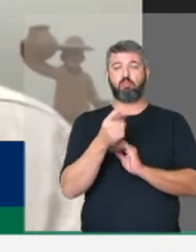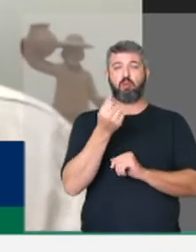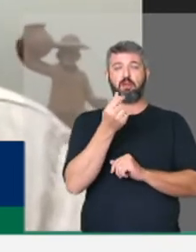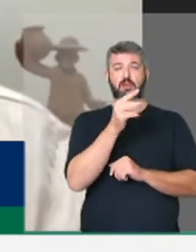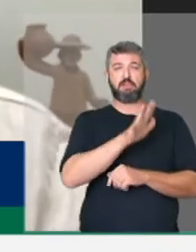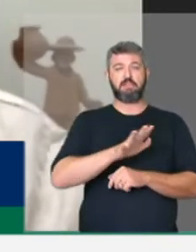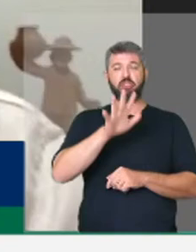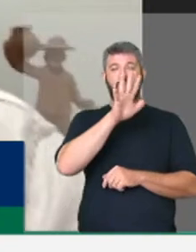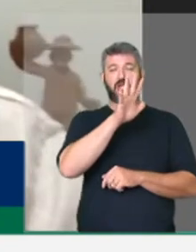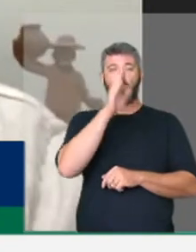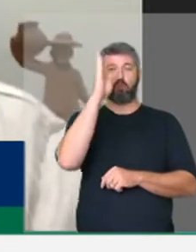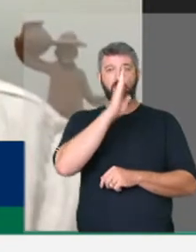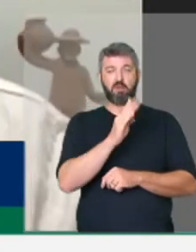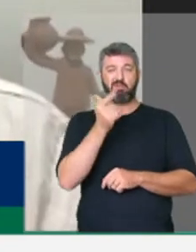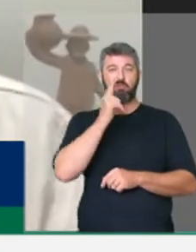DIFICULDADES DE BUSCAR ESSE FINANCIAMENTO. POR ISSO NÃO